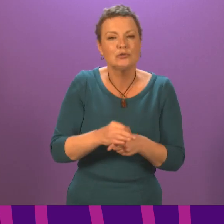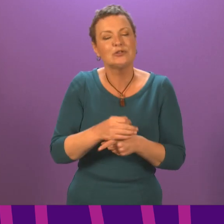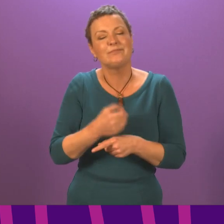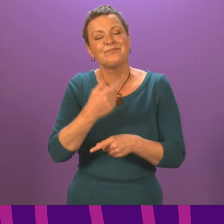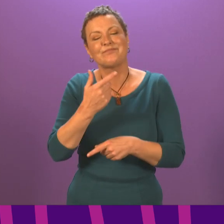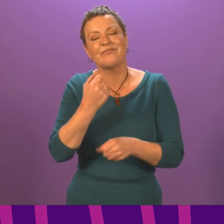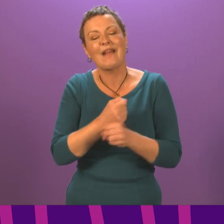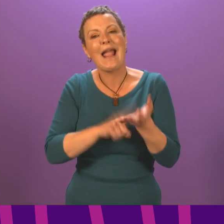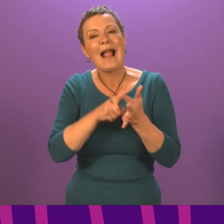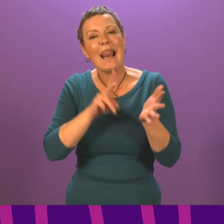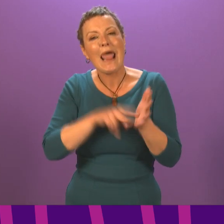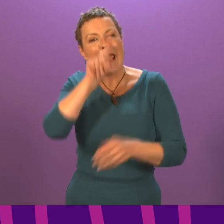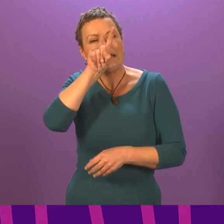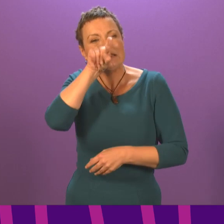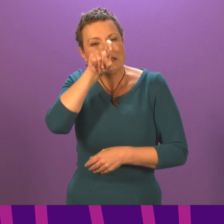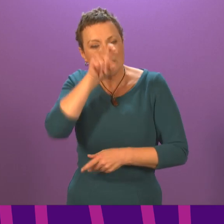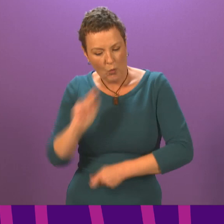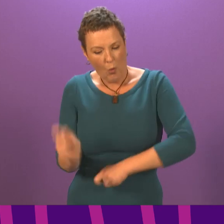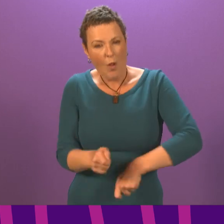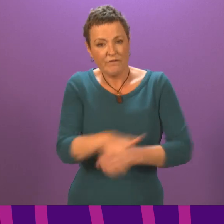The First Minister: I will have to come back to Liz Smith to confirm